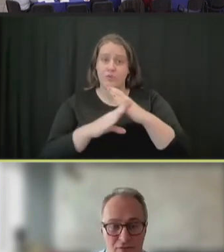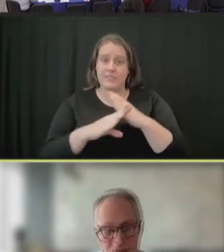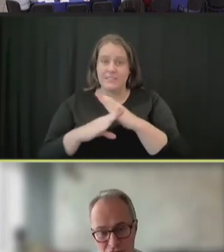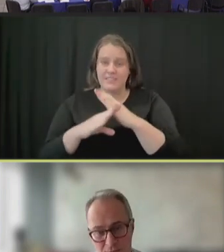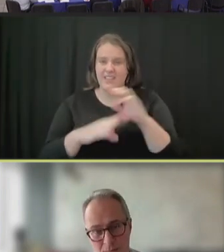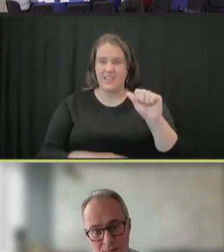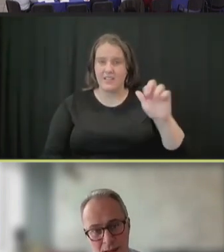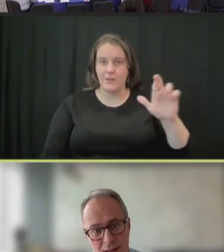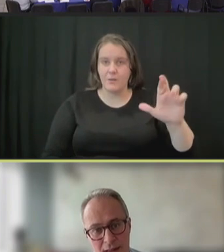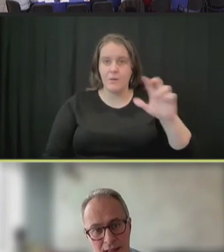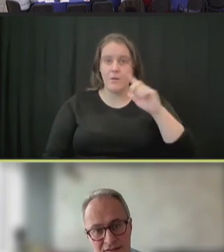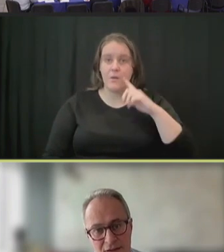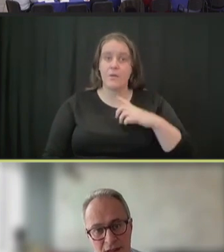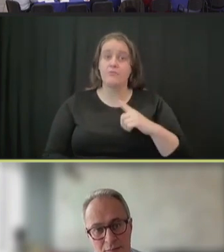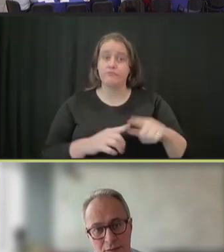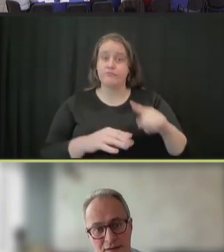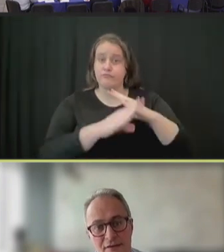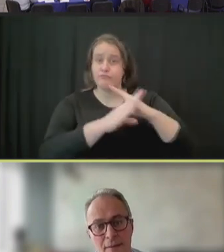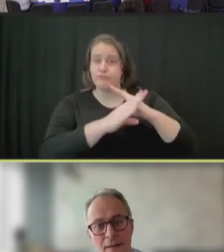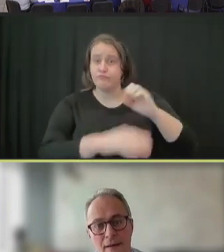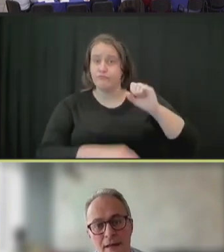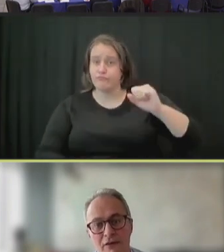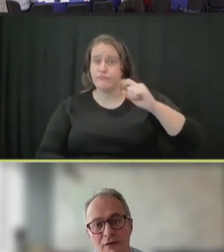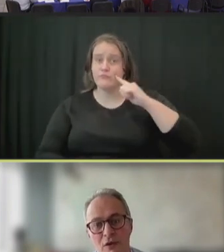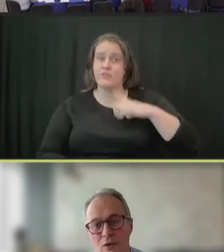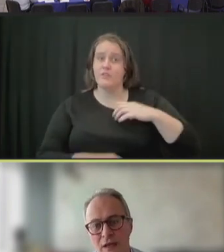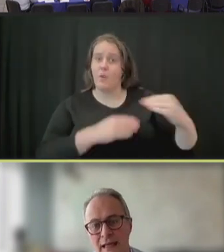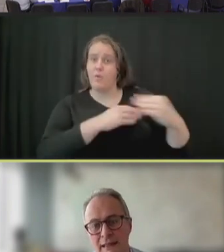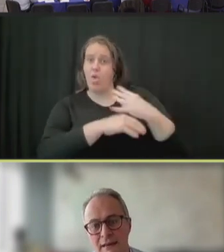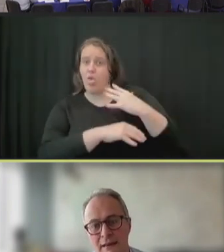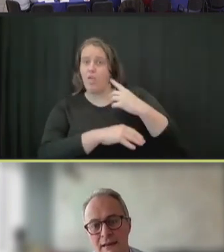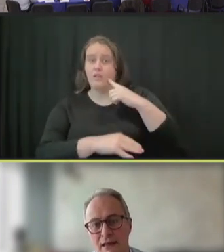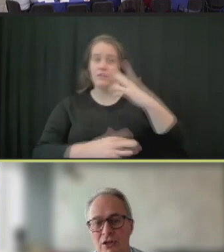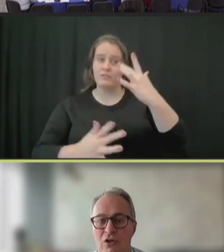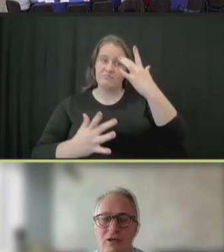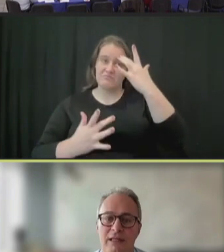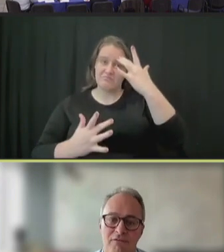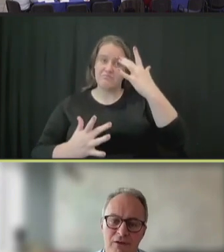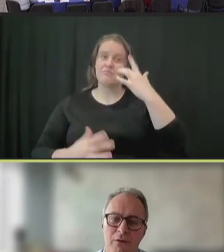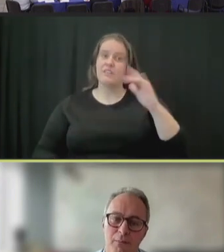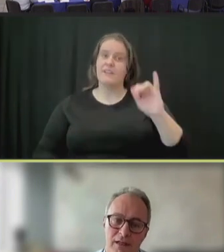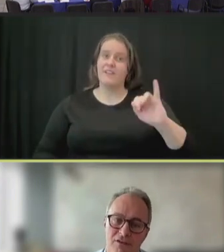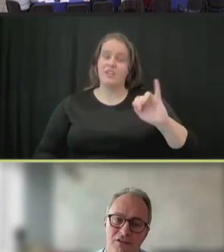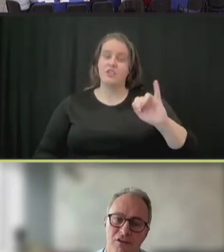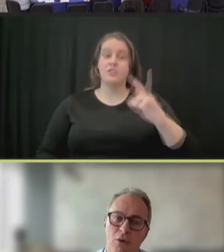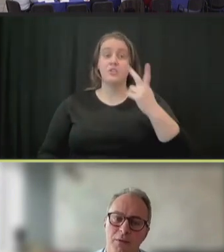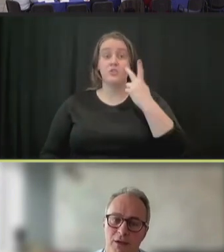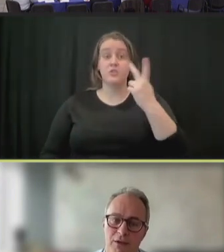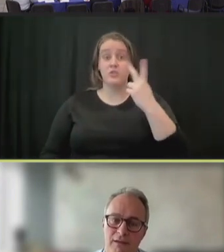infection. Next slide, please. If you look at the, you know, invertebrates such as copepod,